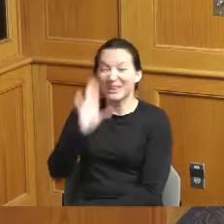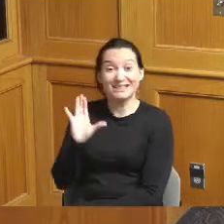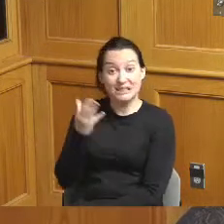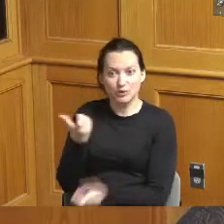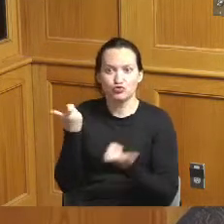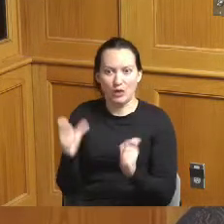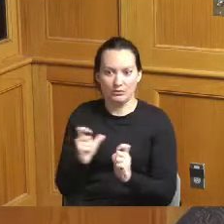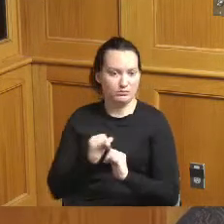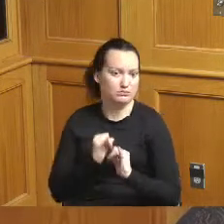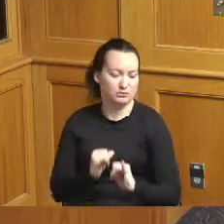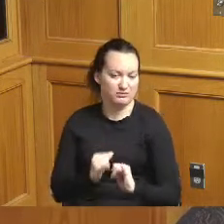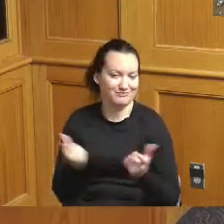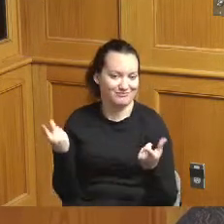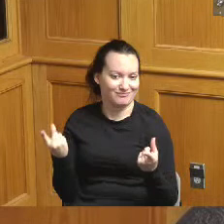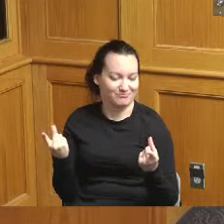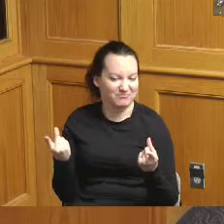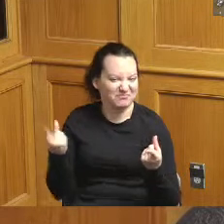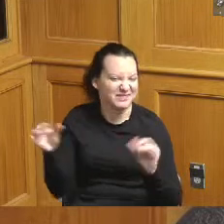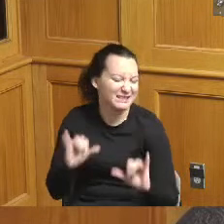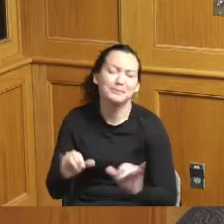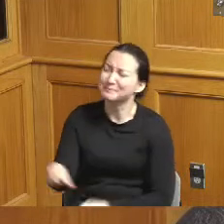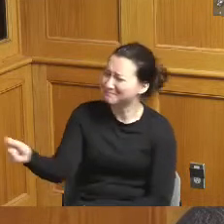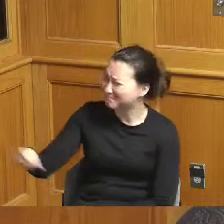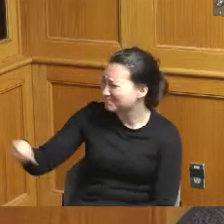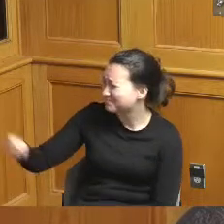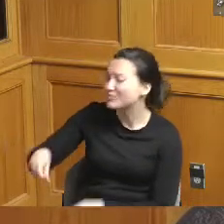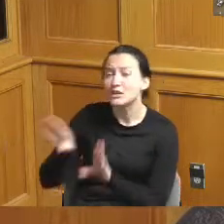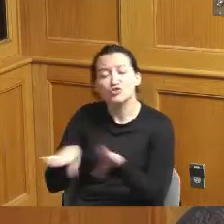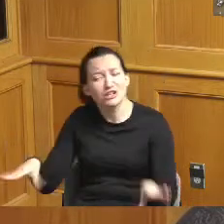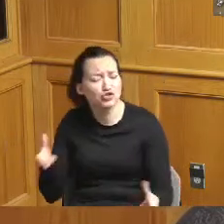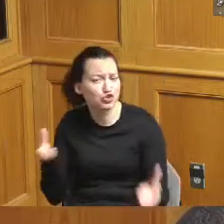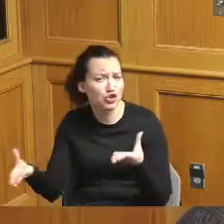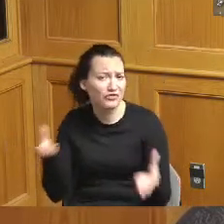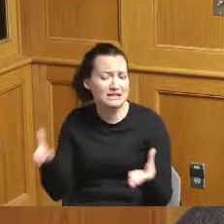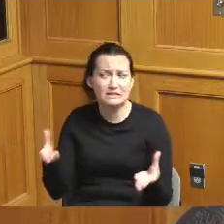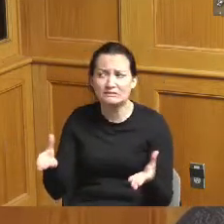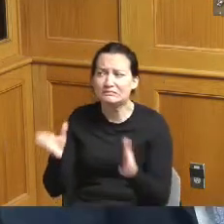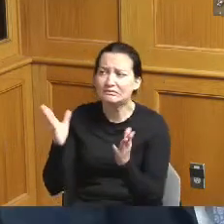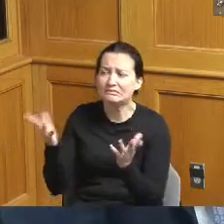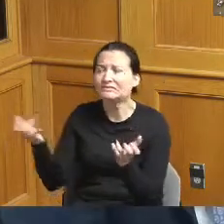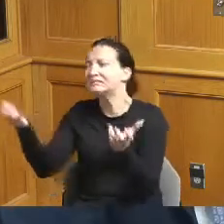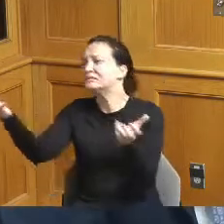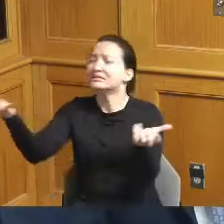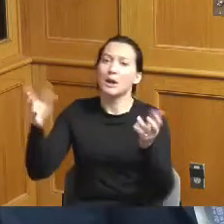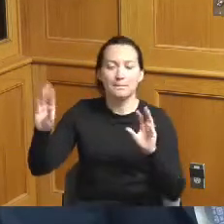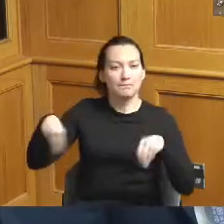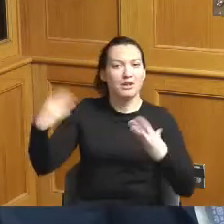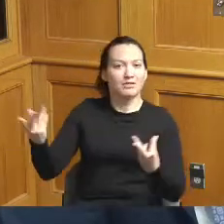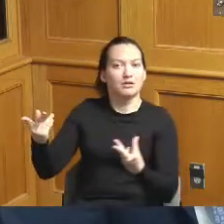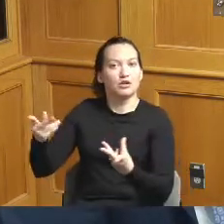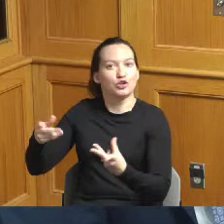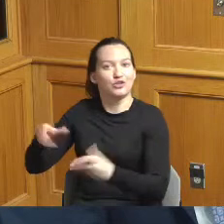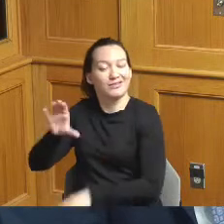you're trying to do too so we are and Children Services has put out a plea to the provider to